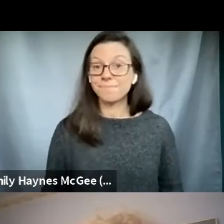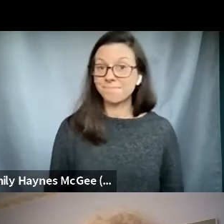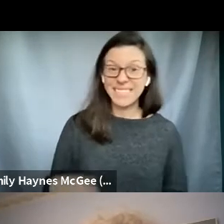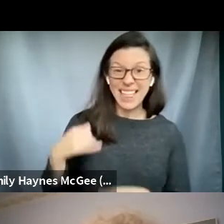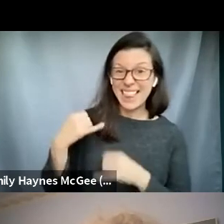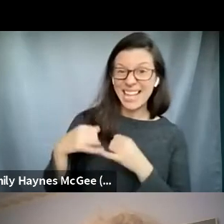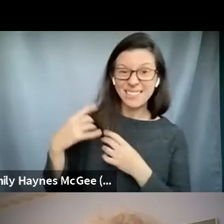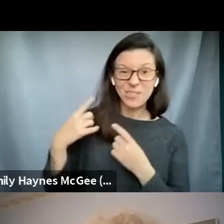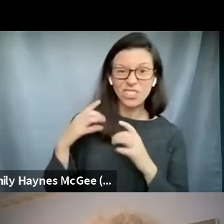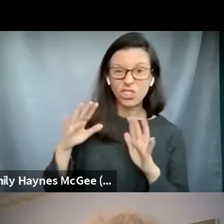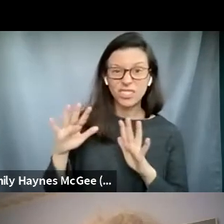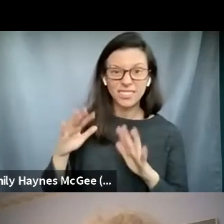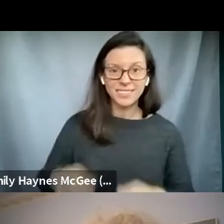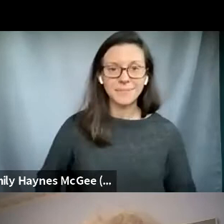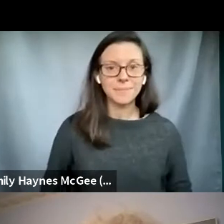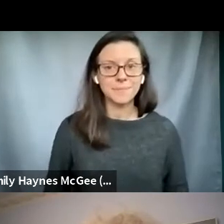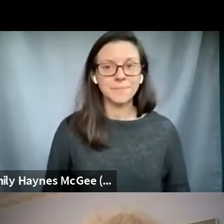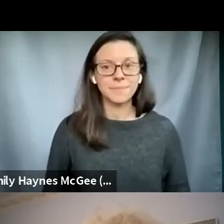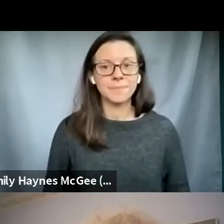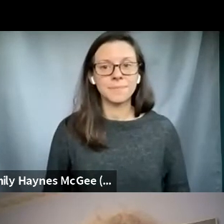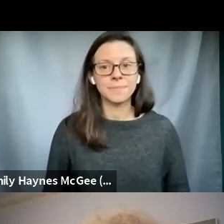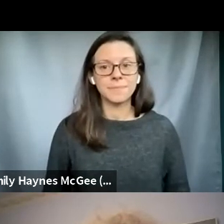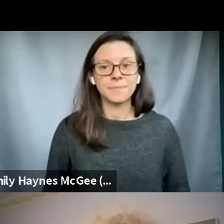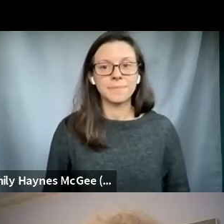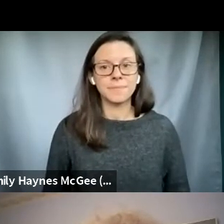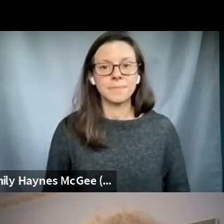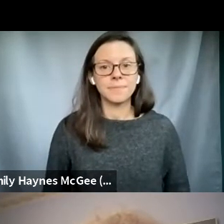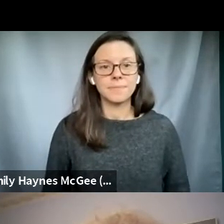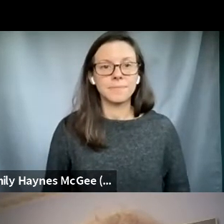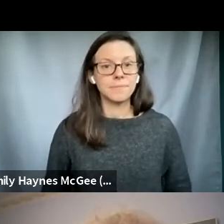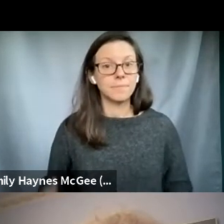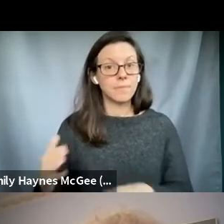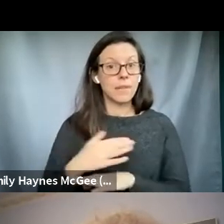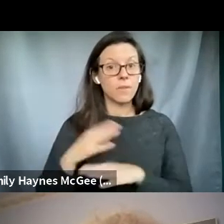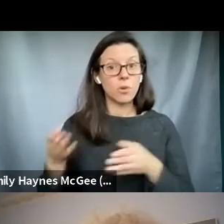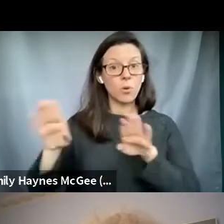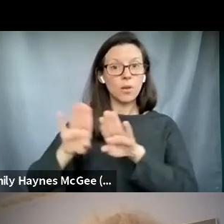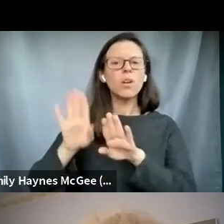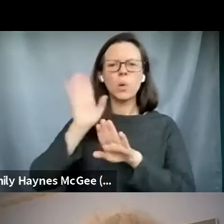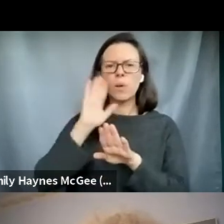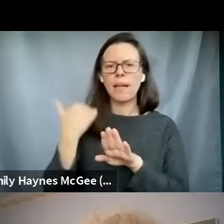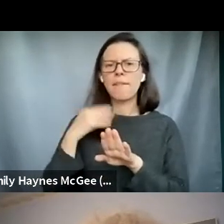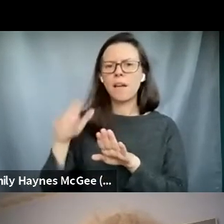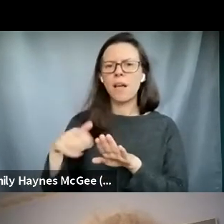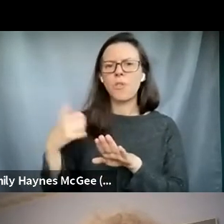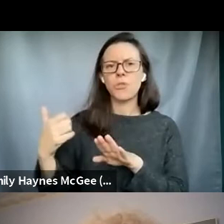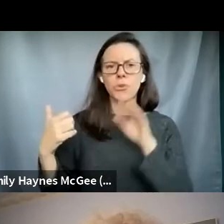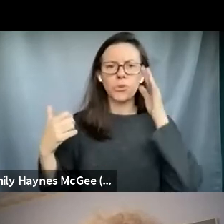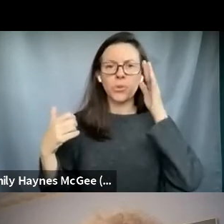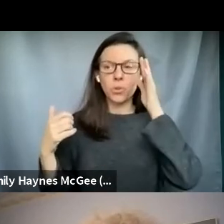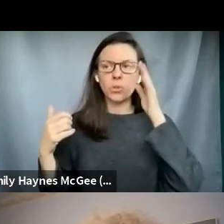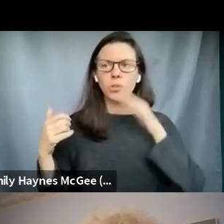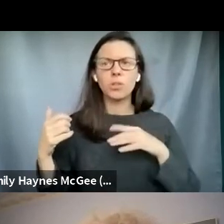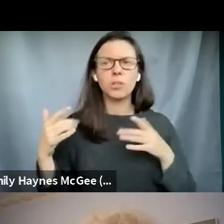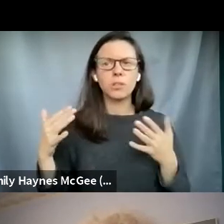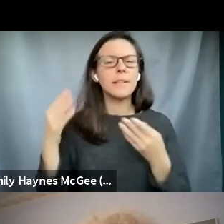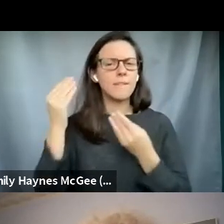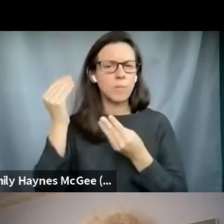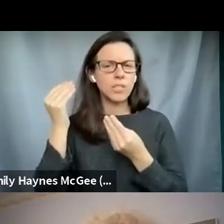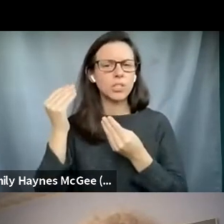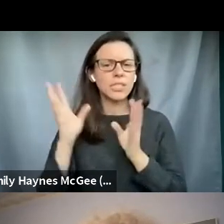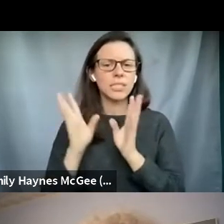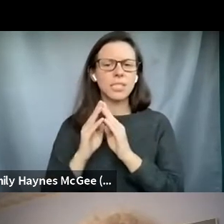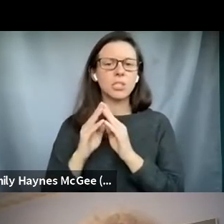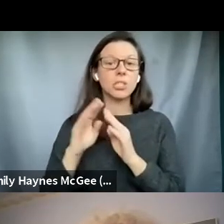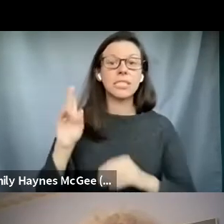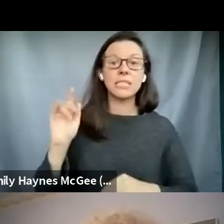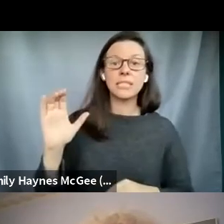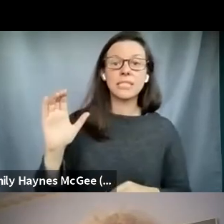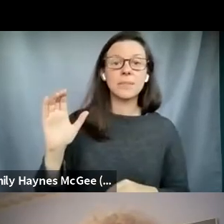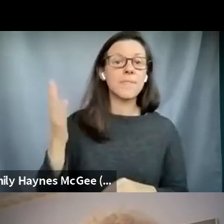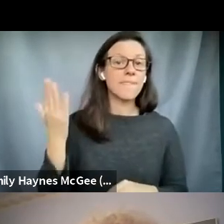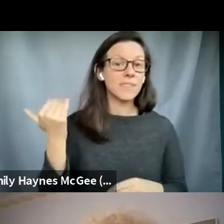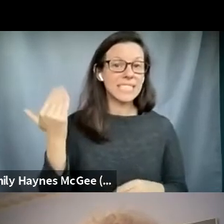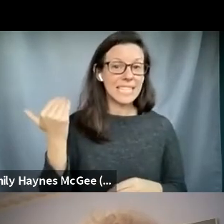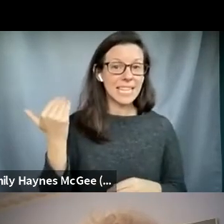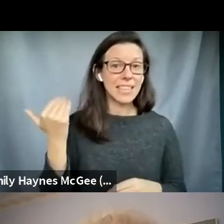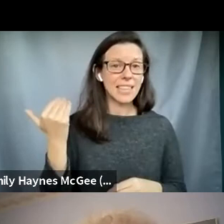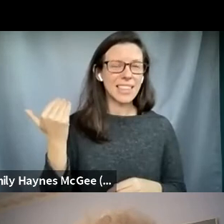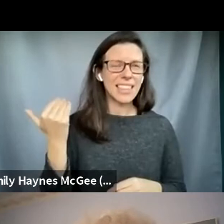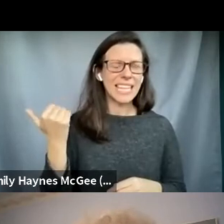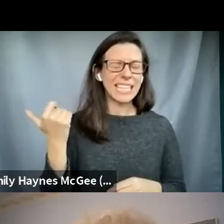Again, we'll have another info session December 15th I believe we just confirmed the date